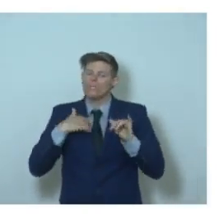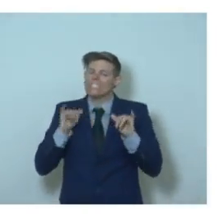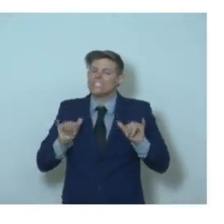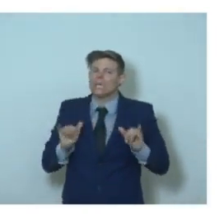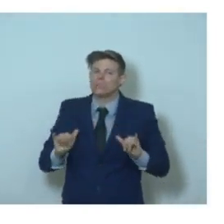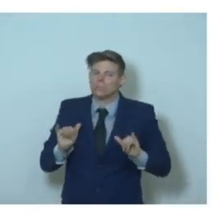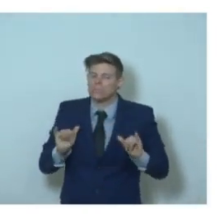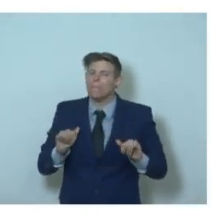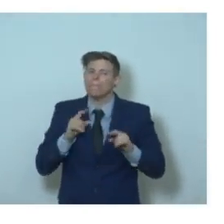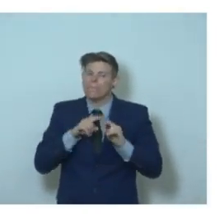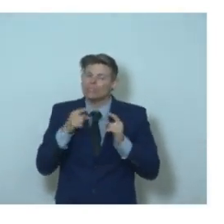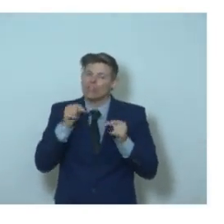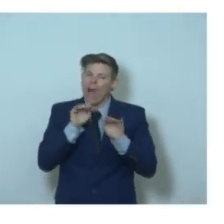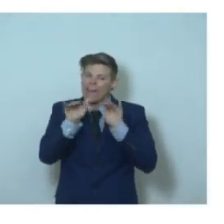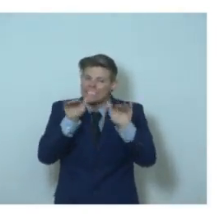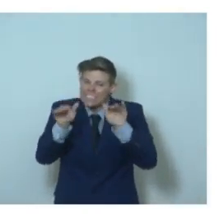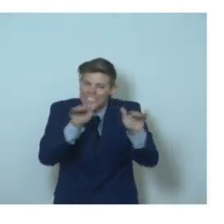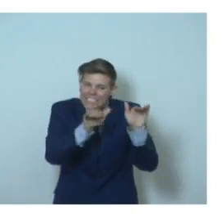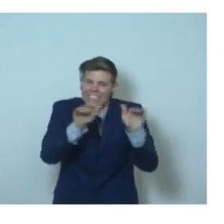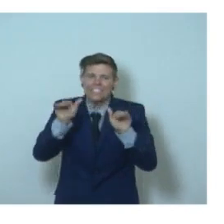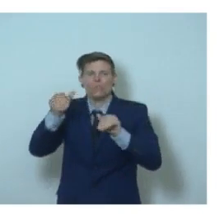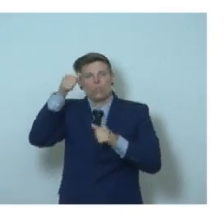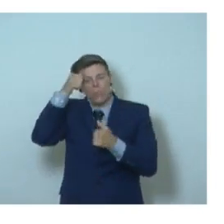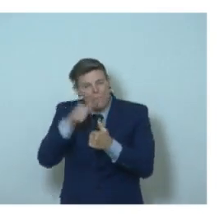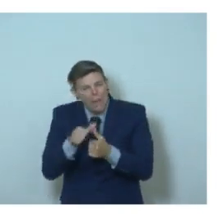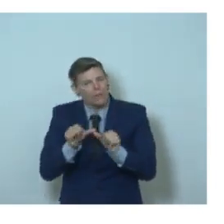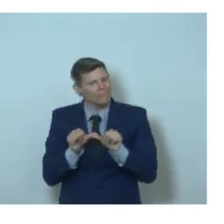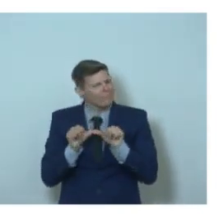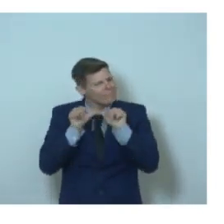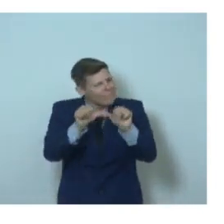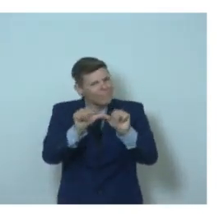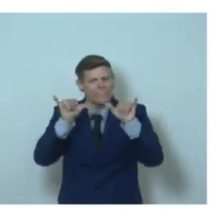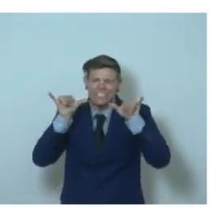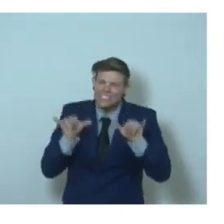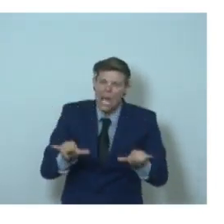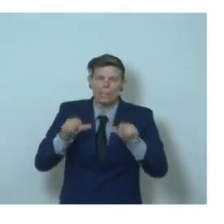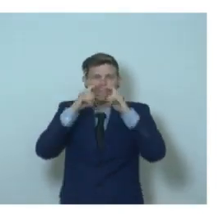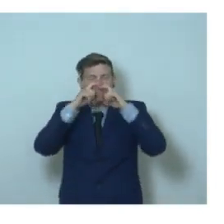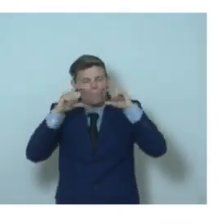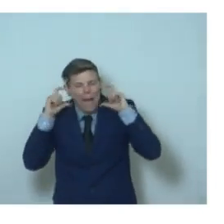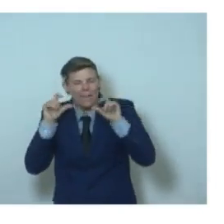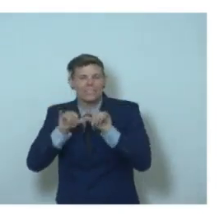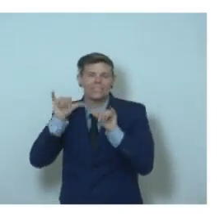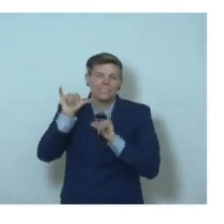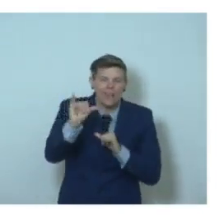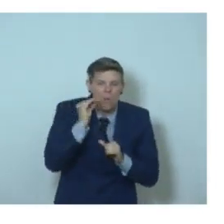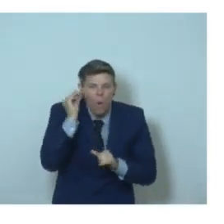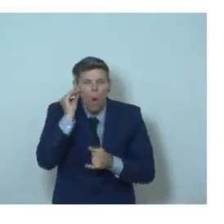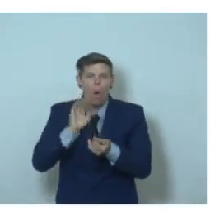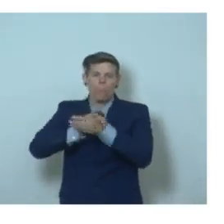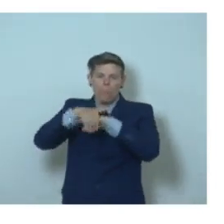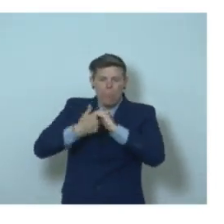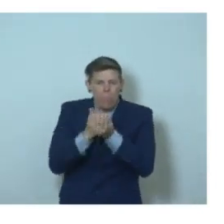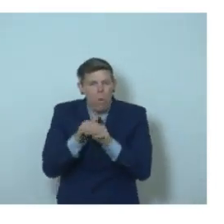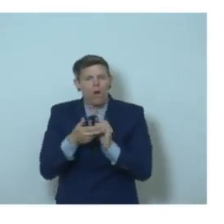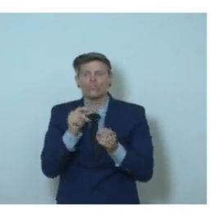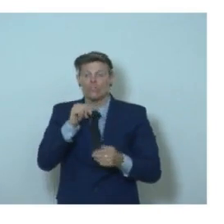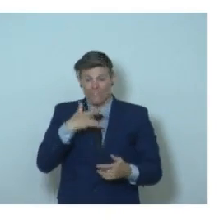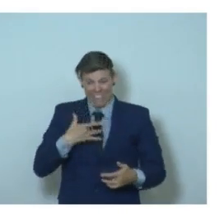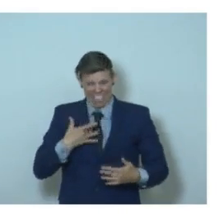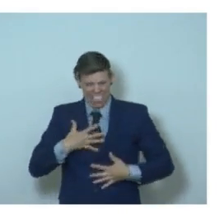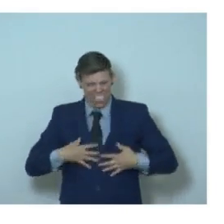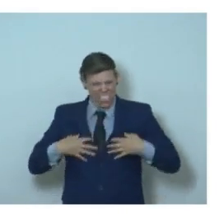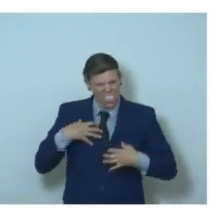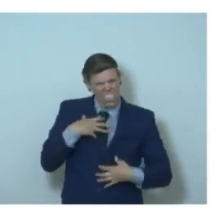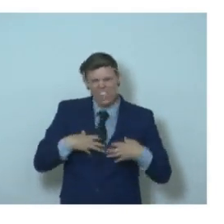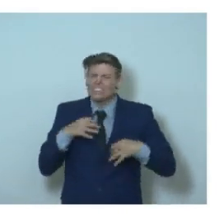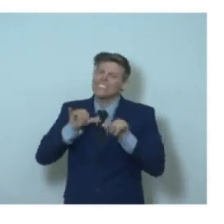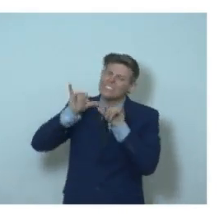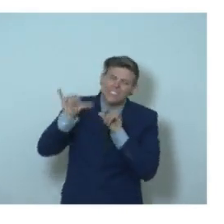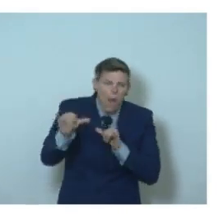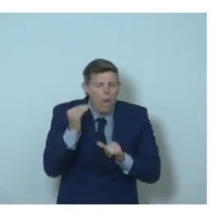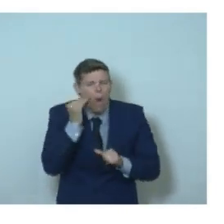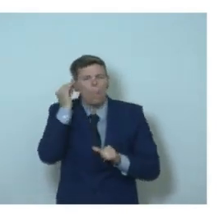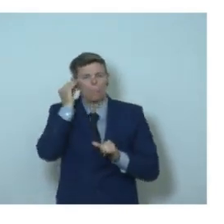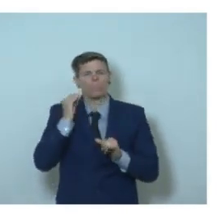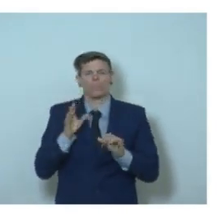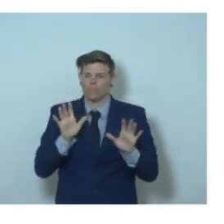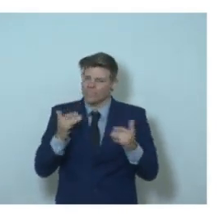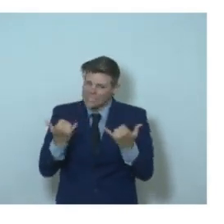NOT MUCH IN THE WAY OF MAJOR CHANGES IN WHAT WE’RE DOING AND I THINK A CONSTANT REMINDER TO ALL OF US ABOUT WEARING OUR MASK WASHING OUR HANDS STAYING AT HOME PARTICULARLY.